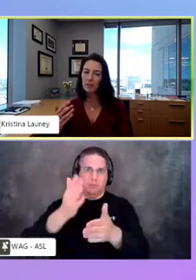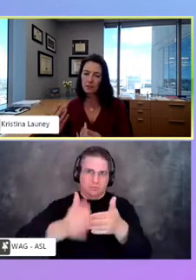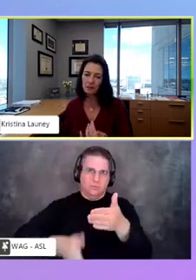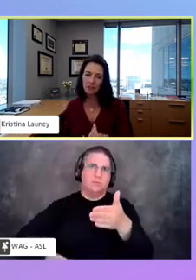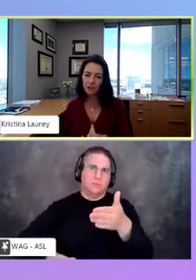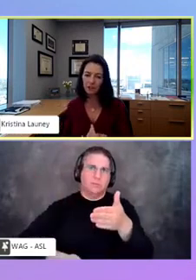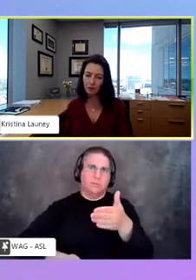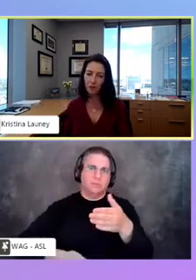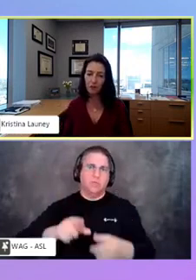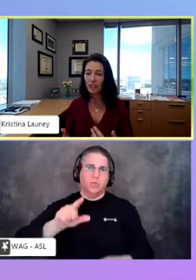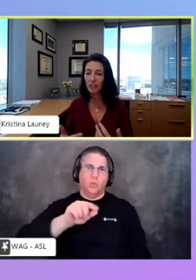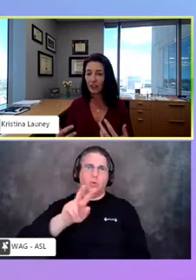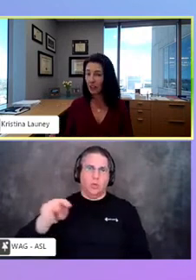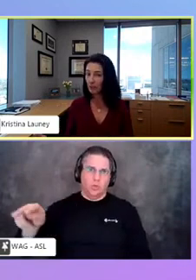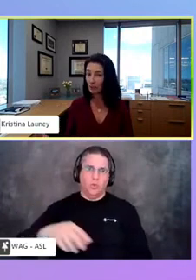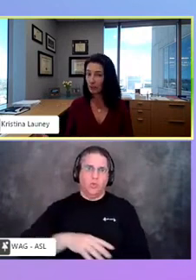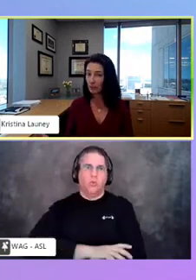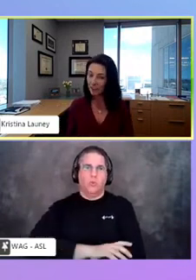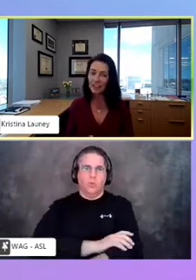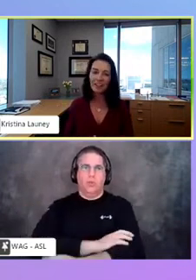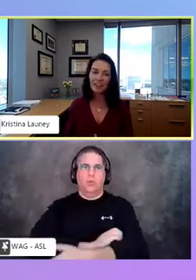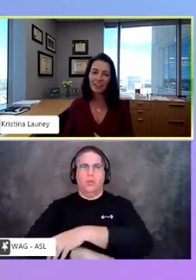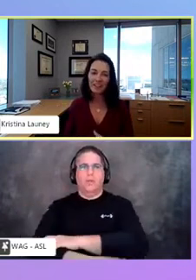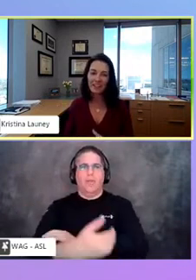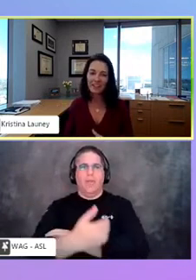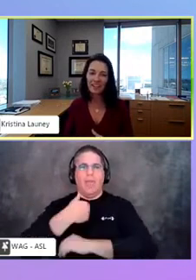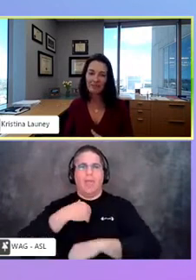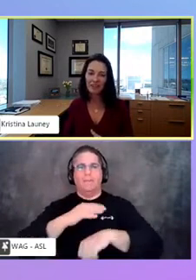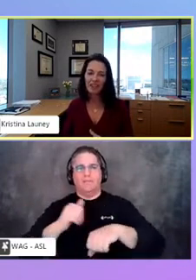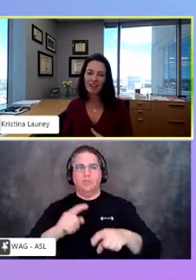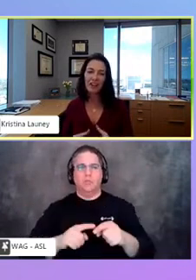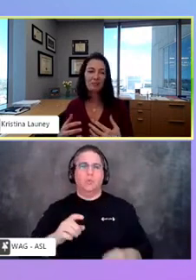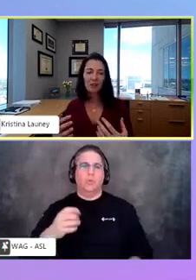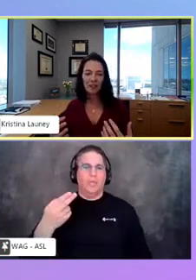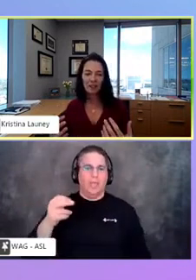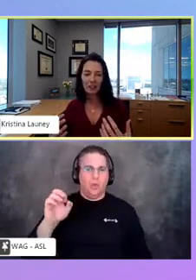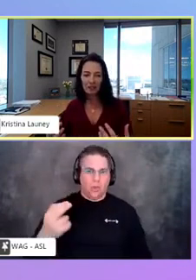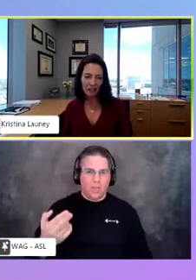because I went along without my notes, but when Dixie also